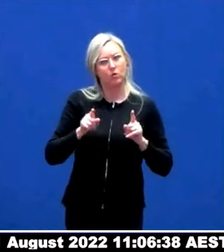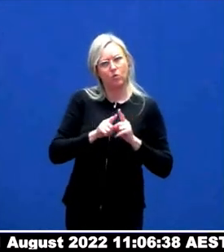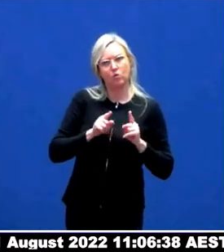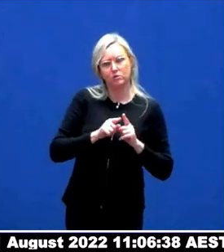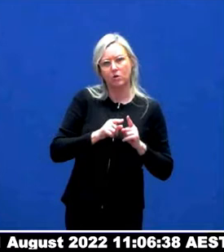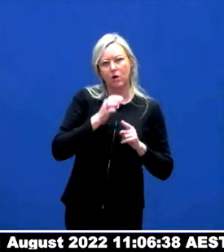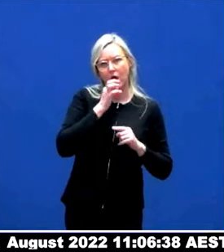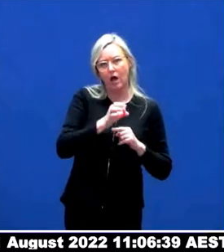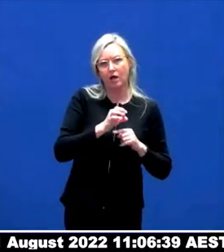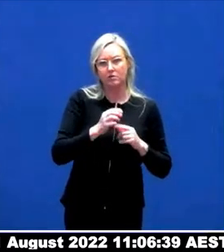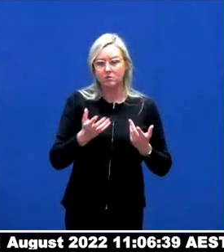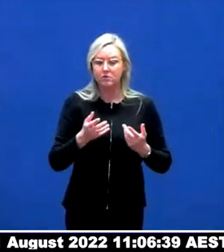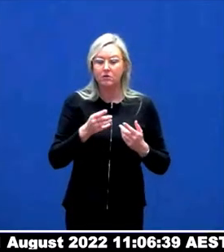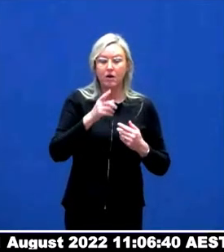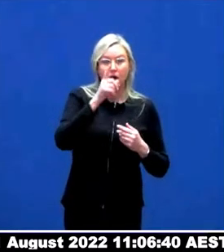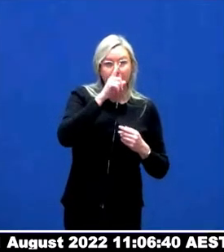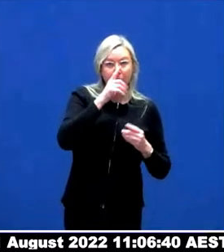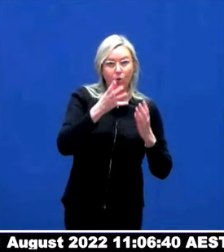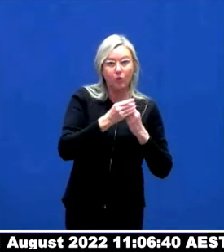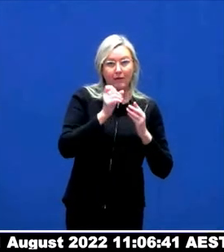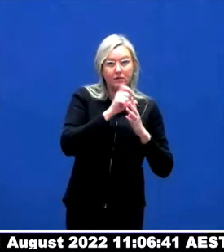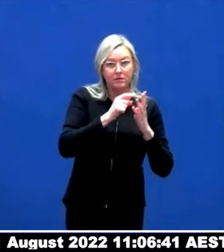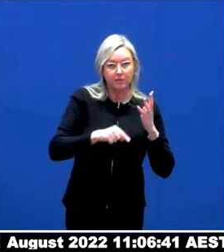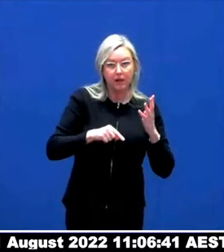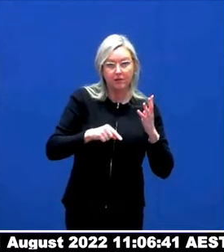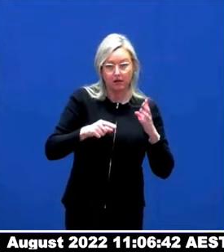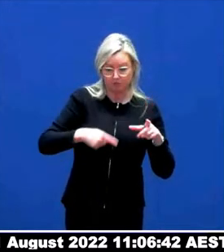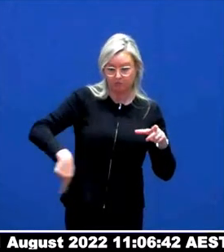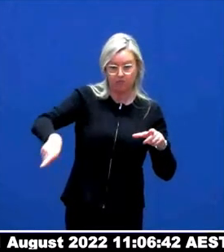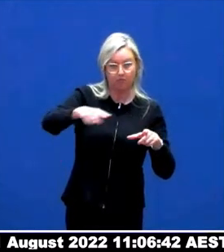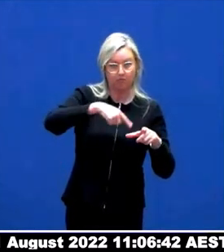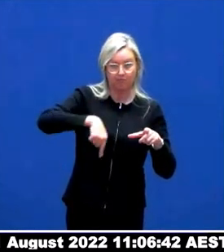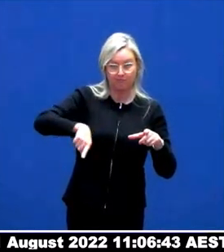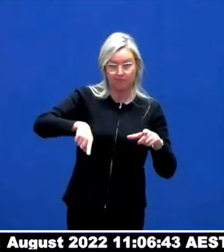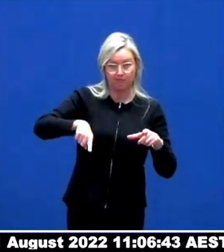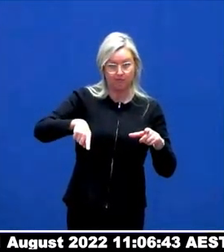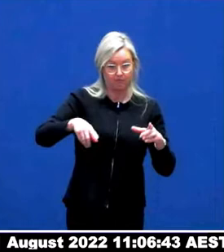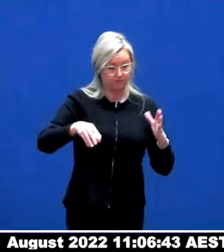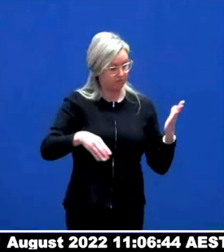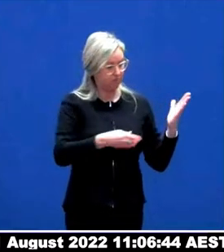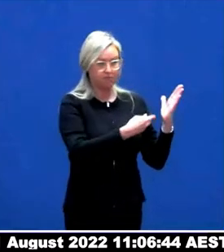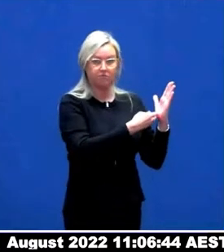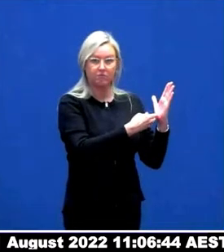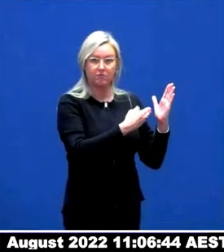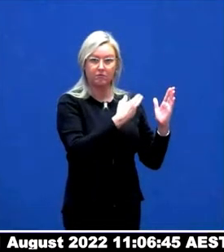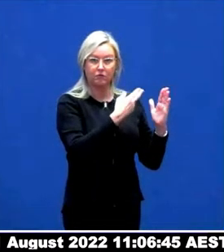that people with disability are not listed as a priority housing cohort among the